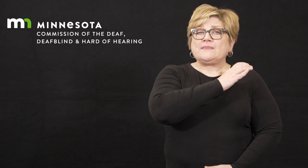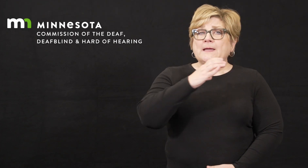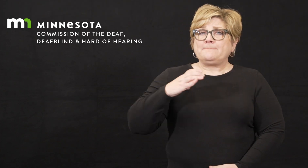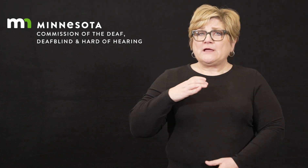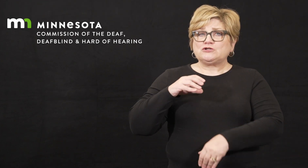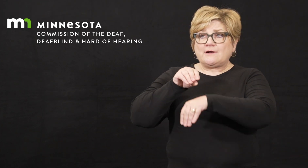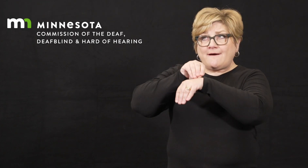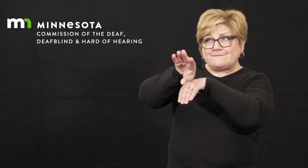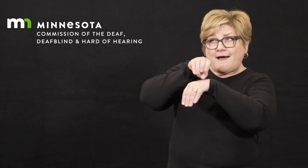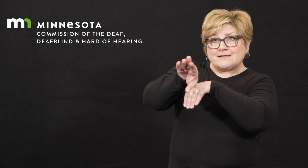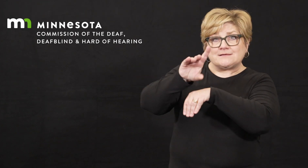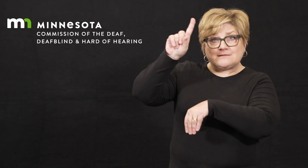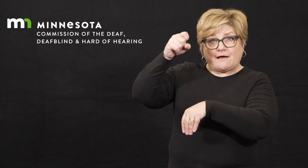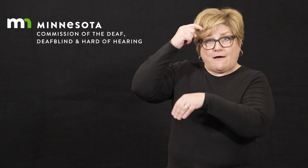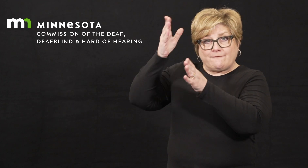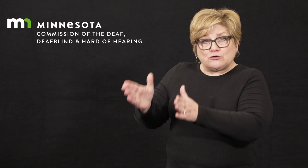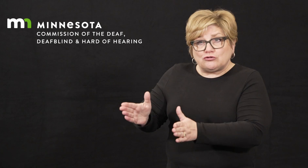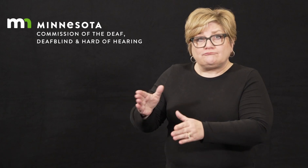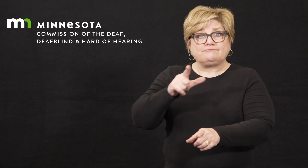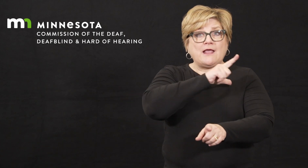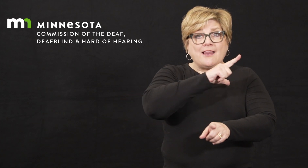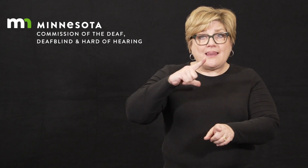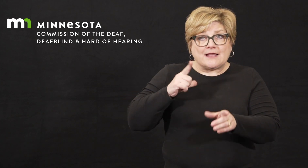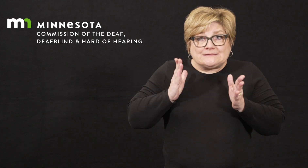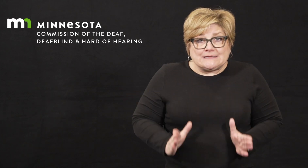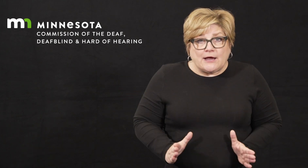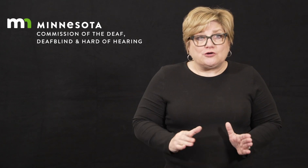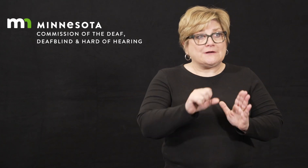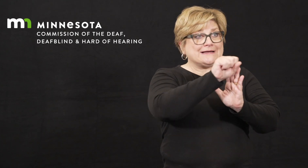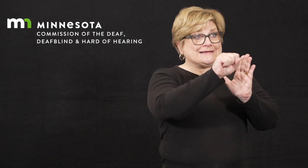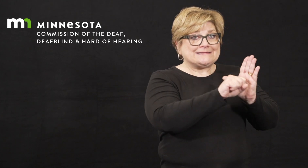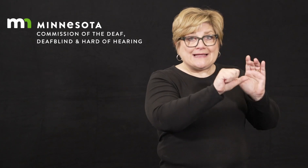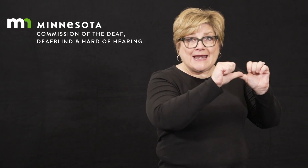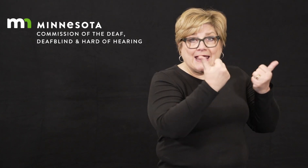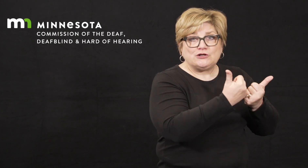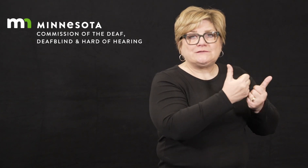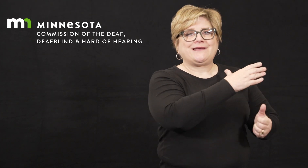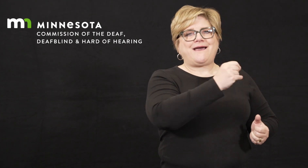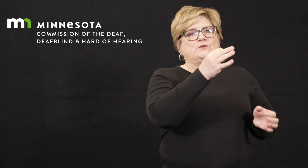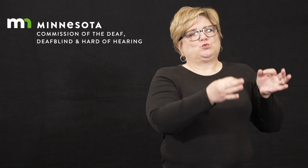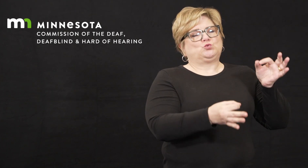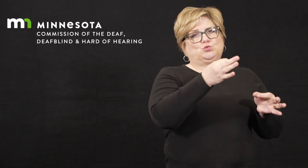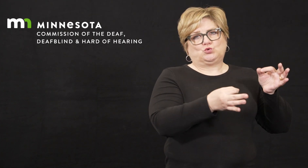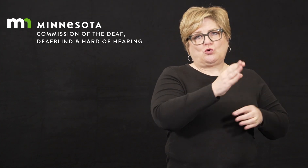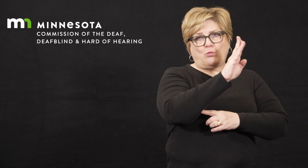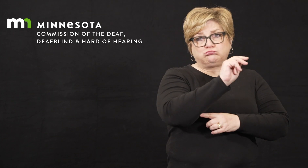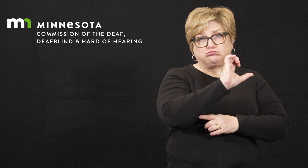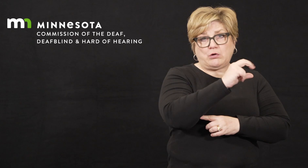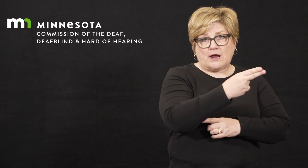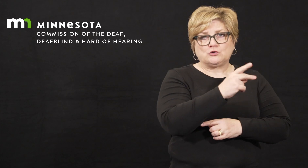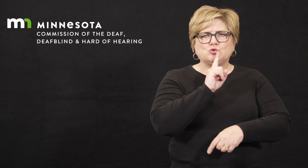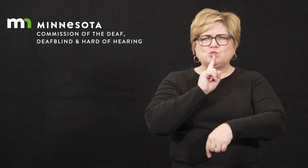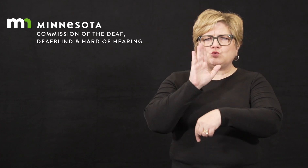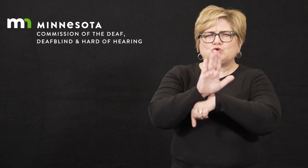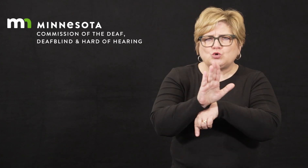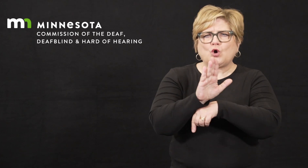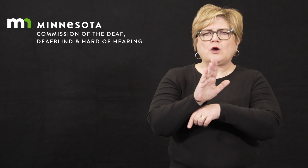The Commission advises the governor, legislators, state agencies, and the judicial branch to ensure